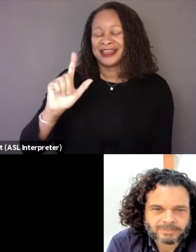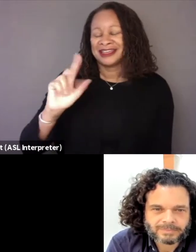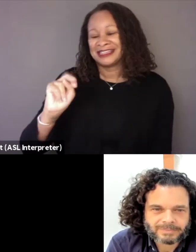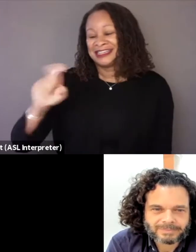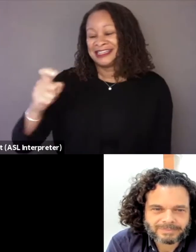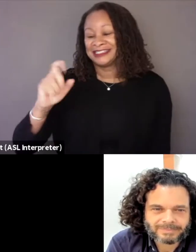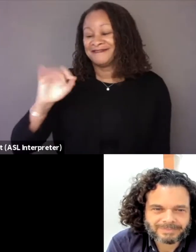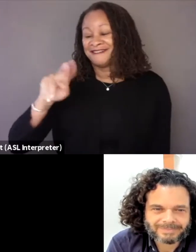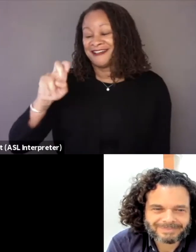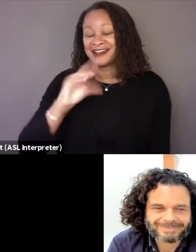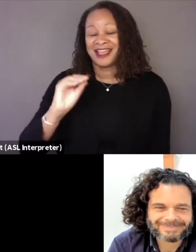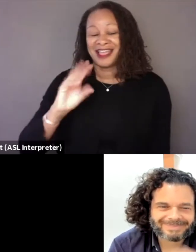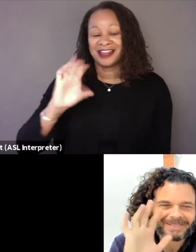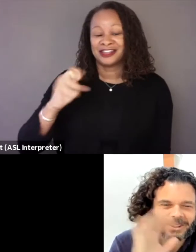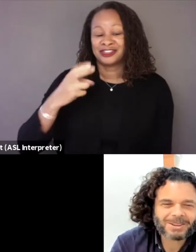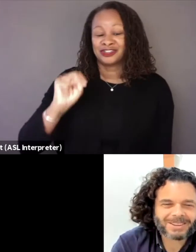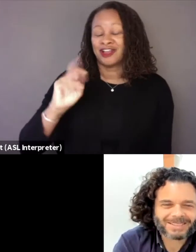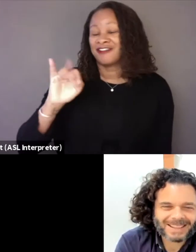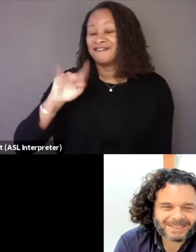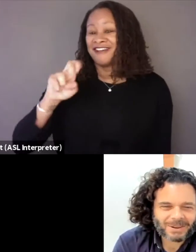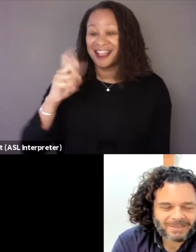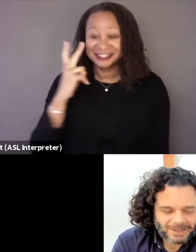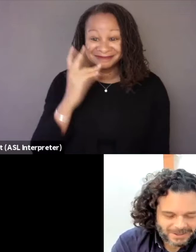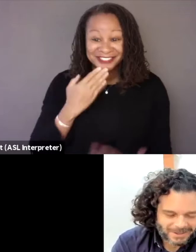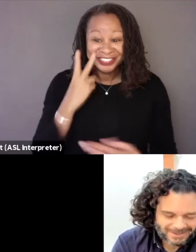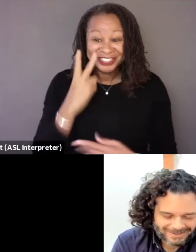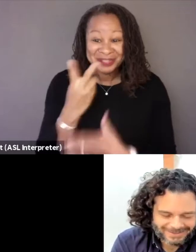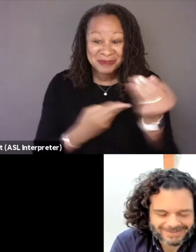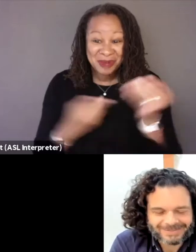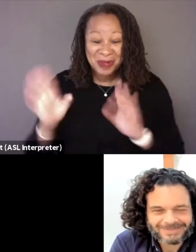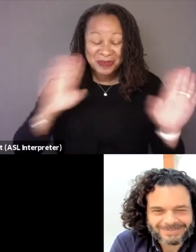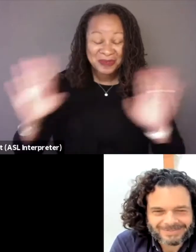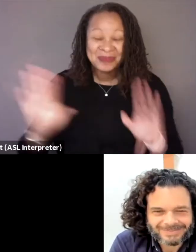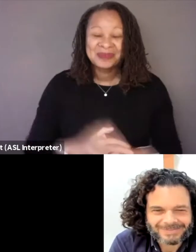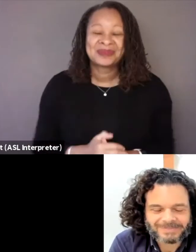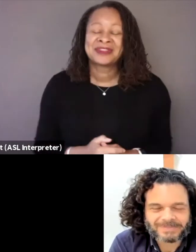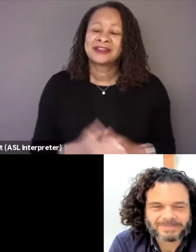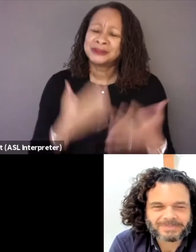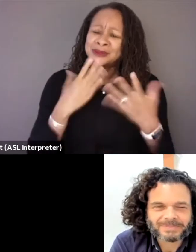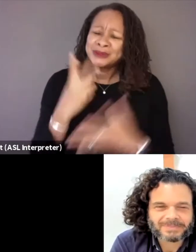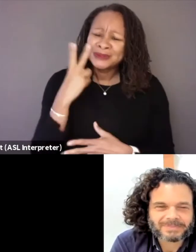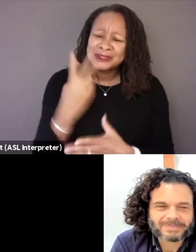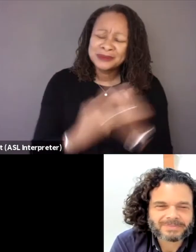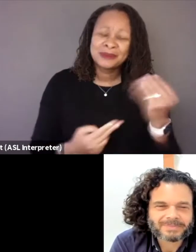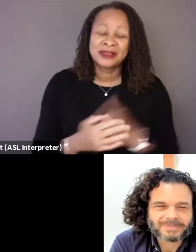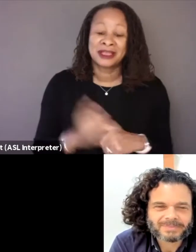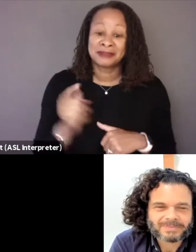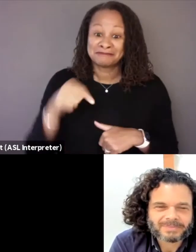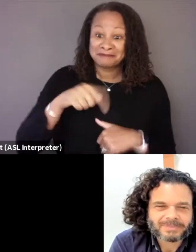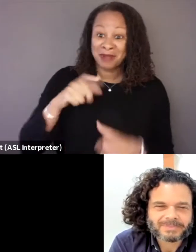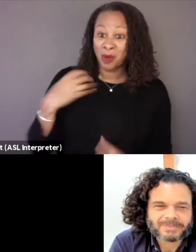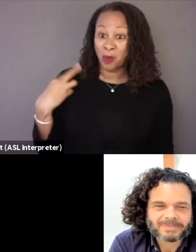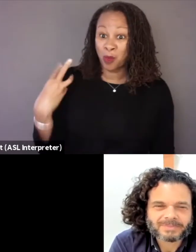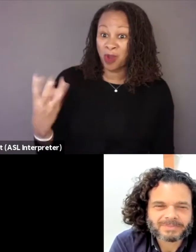Good to see you guys, how are you? Good, good, thanks for having us. So good to see you You guys are in DC, I am in, uh,